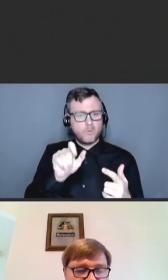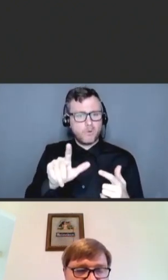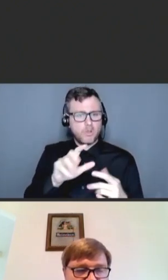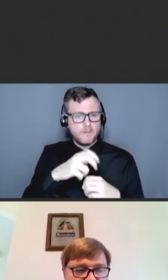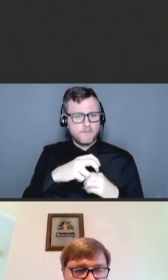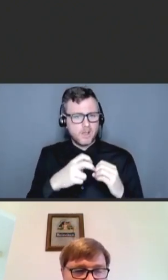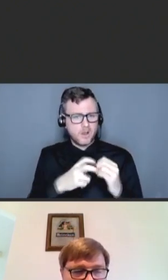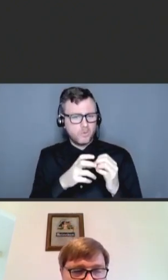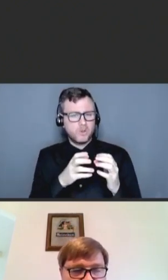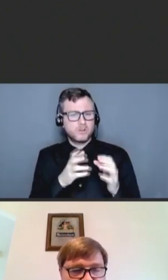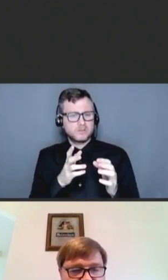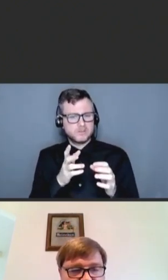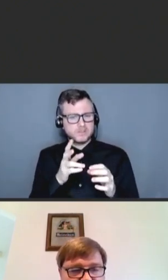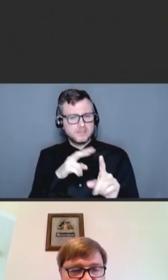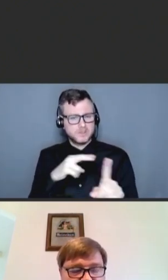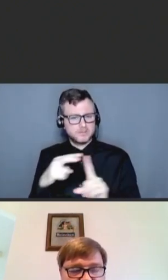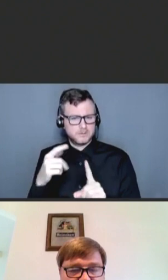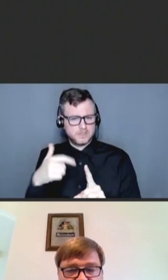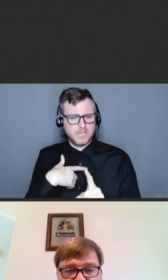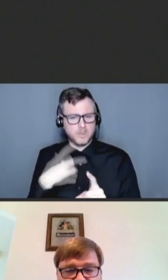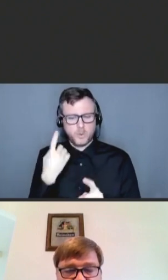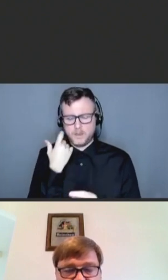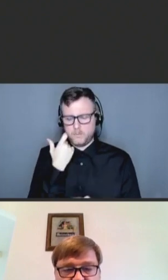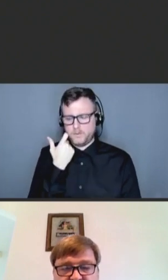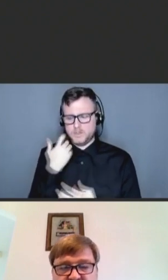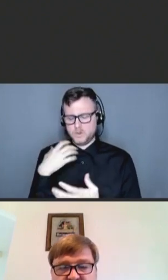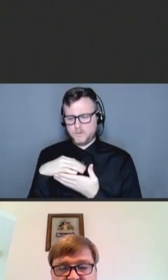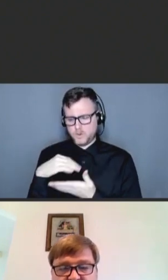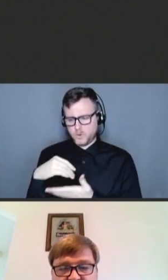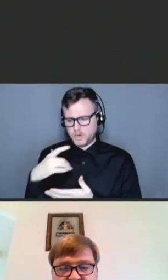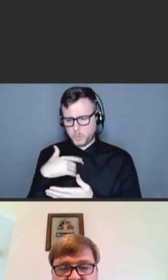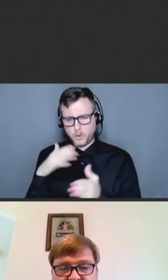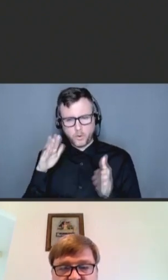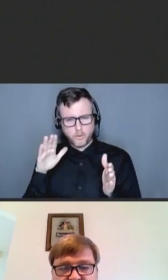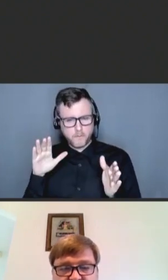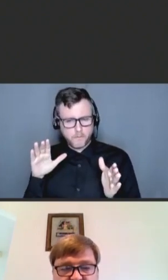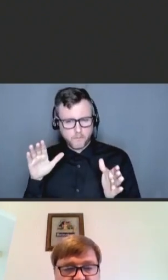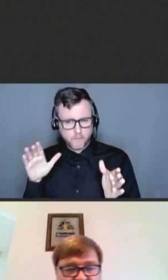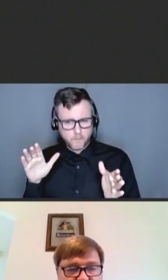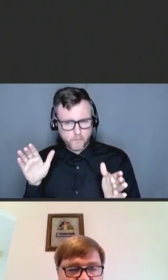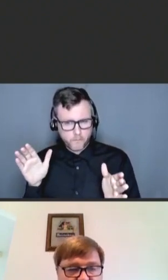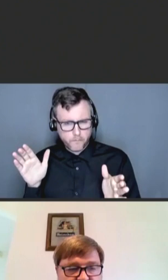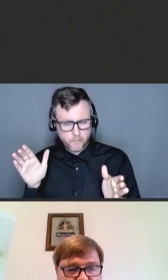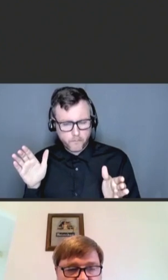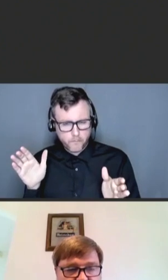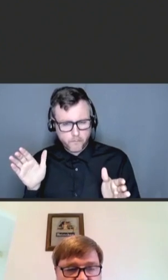would kind of force that issue a little bit to use those platforms a bit more. And hopefully